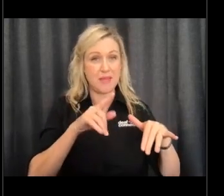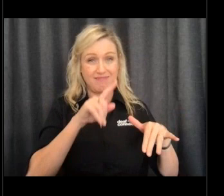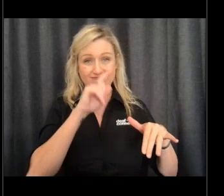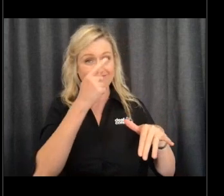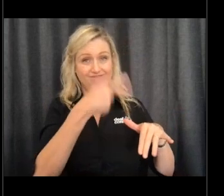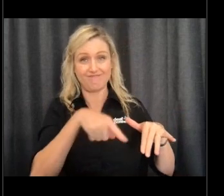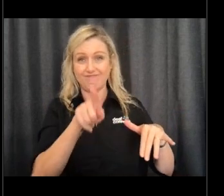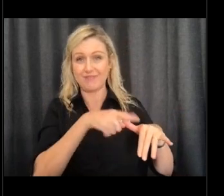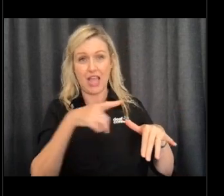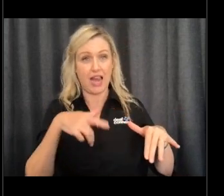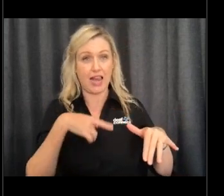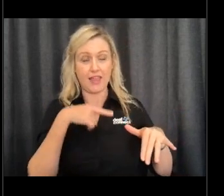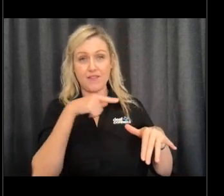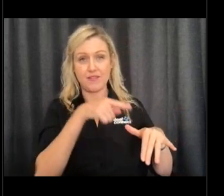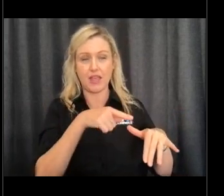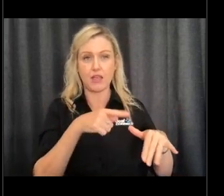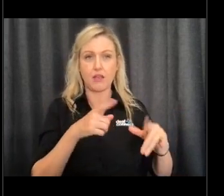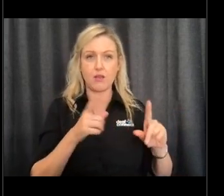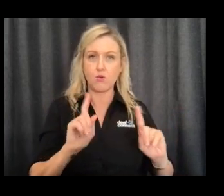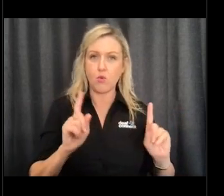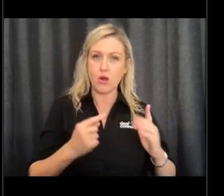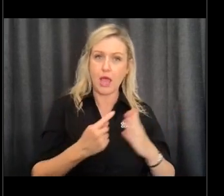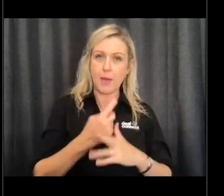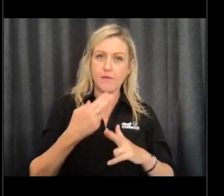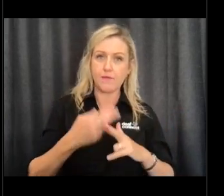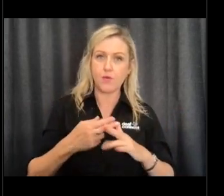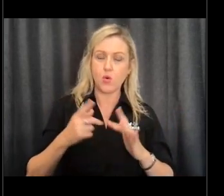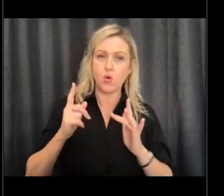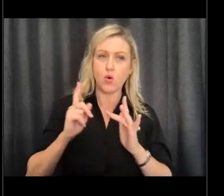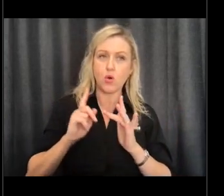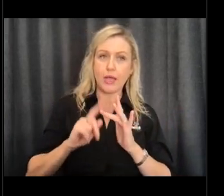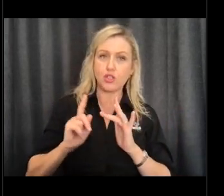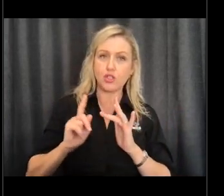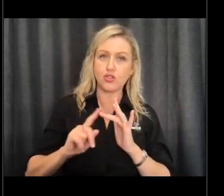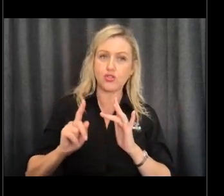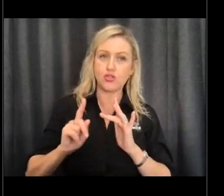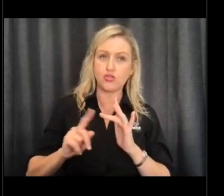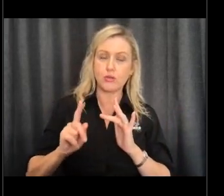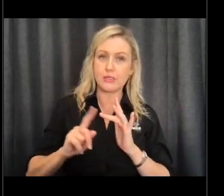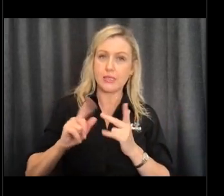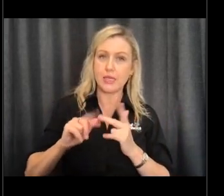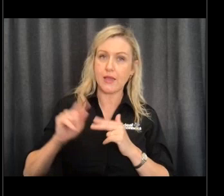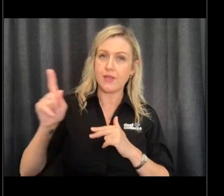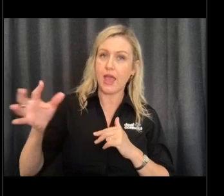How does it work with insurance companies and requesting that they pay your rent?